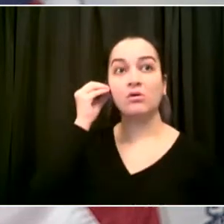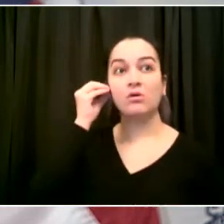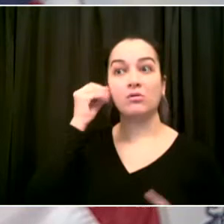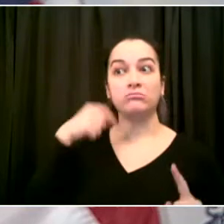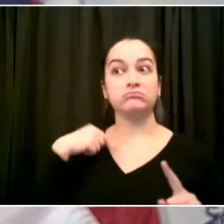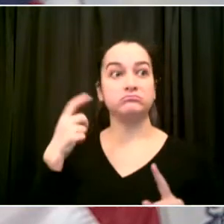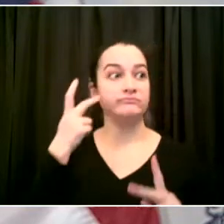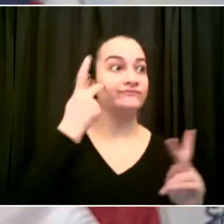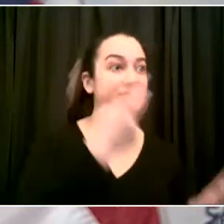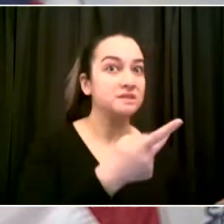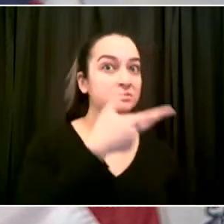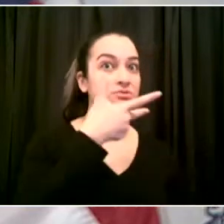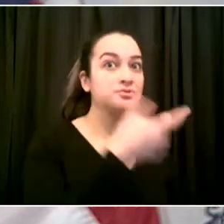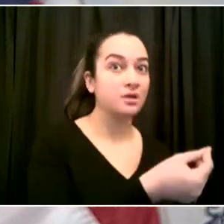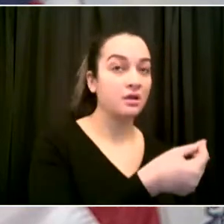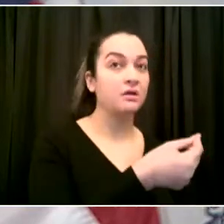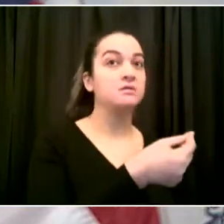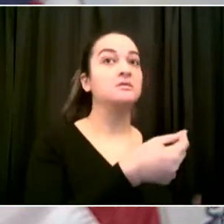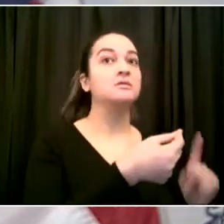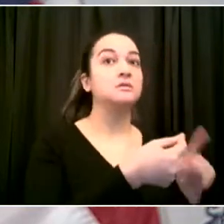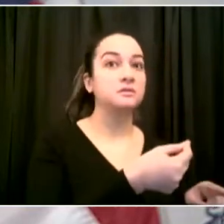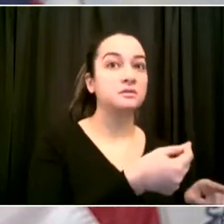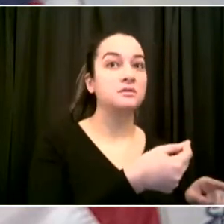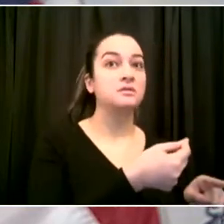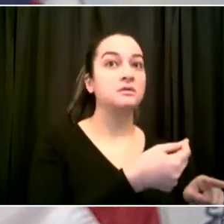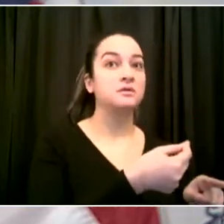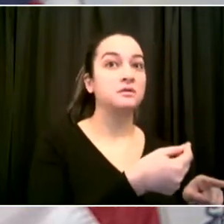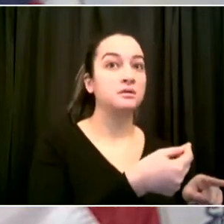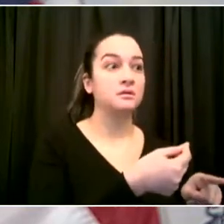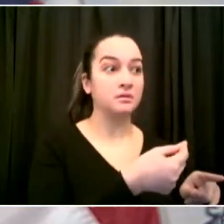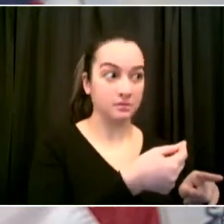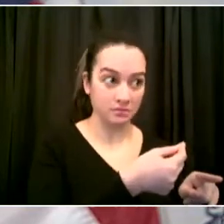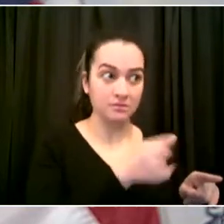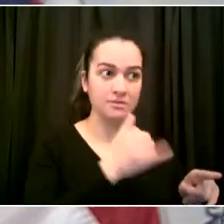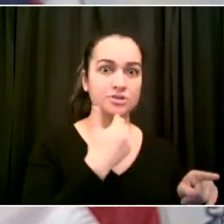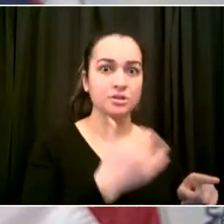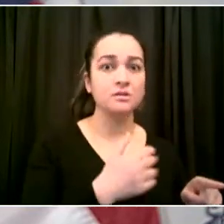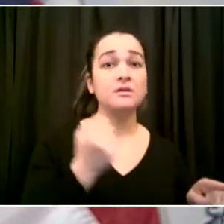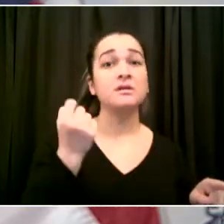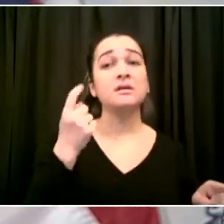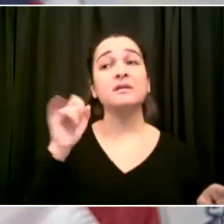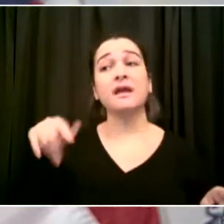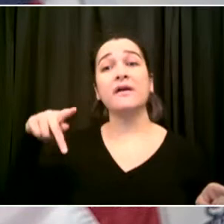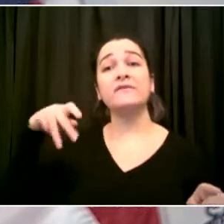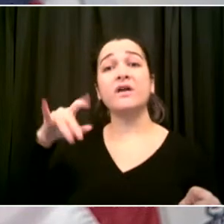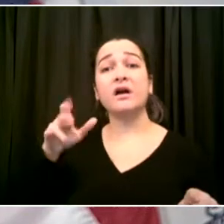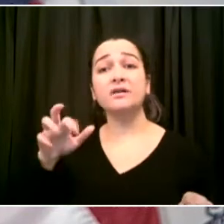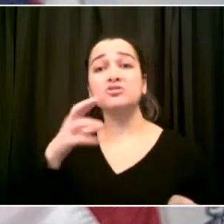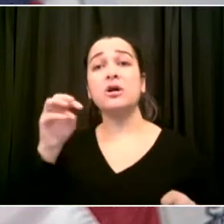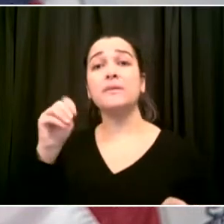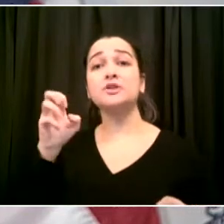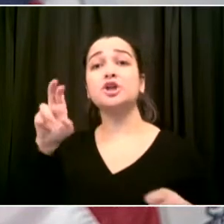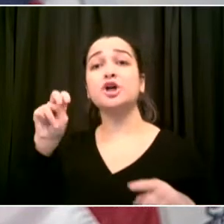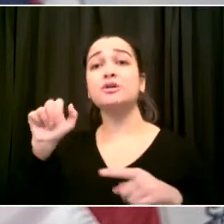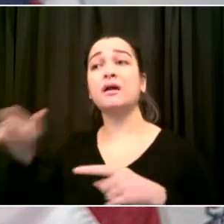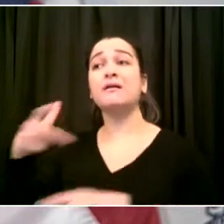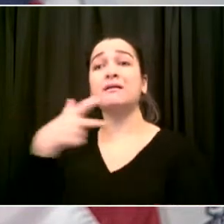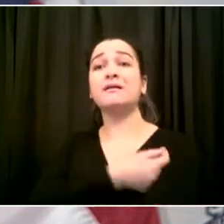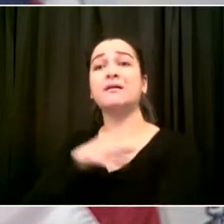APARTMENT WHICH IS VERY HARD TO DO WITH H THE VACCINE THAT